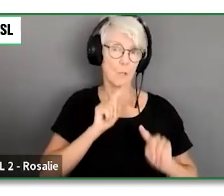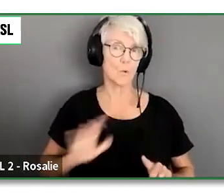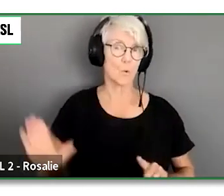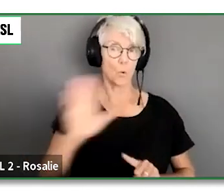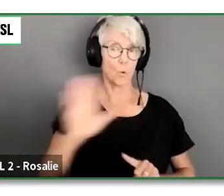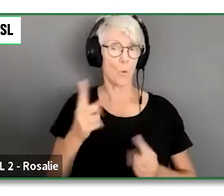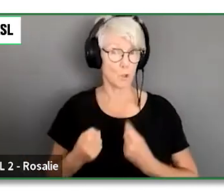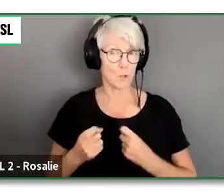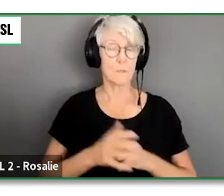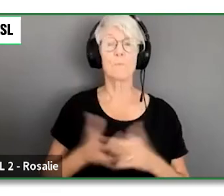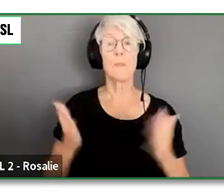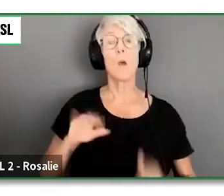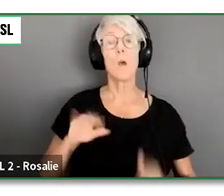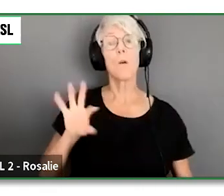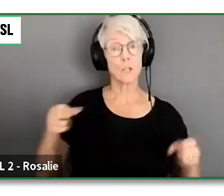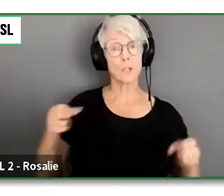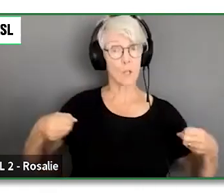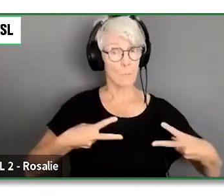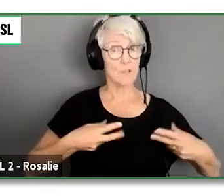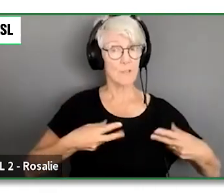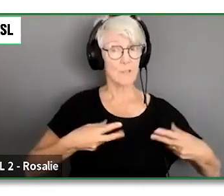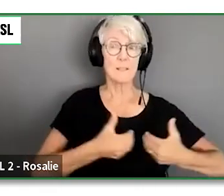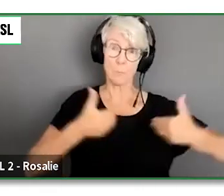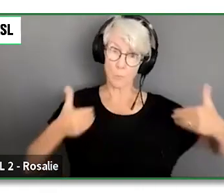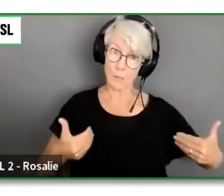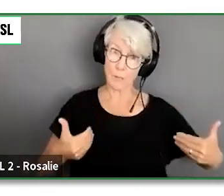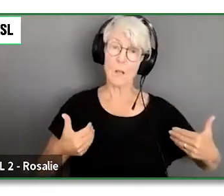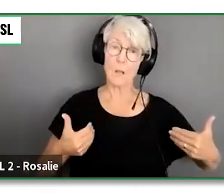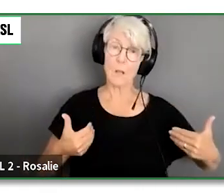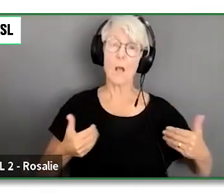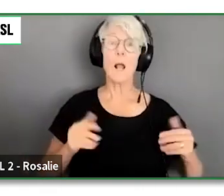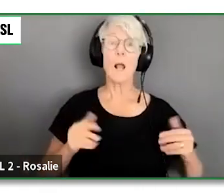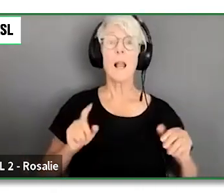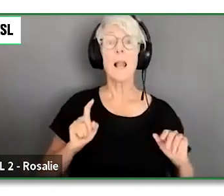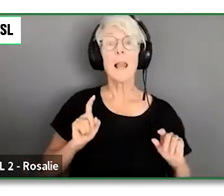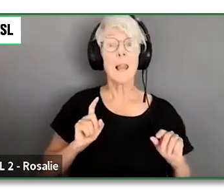will be displayed on a separate screen. Please see the links in the chat box.